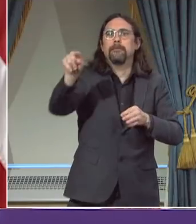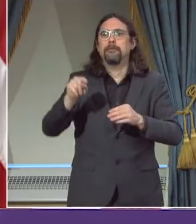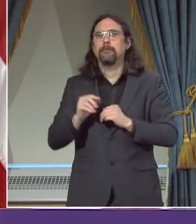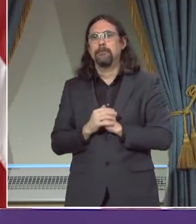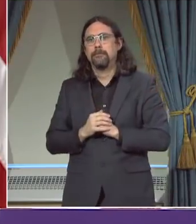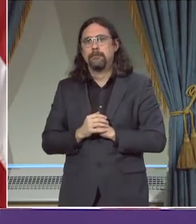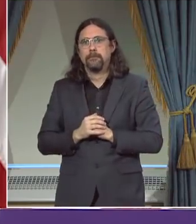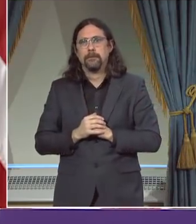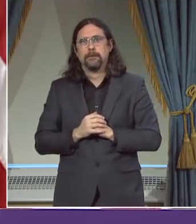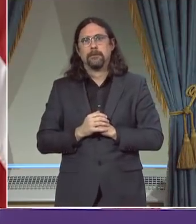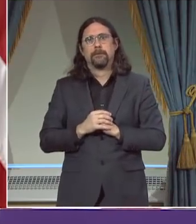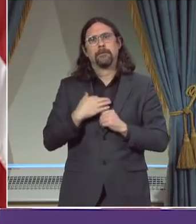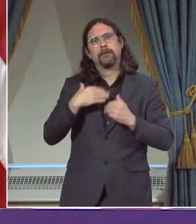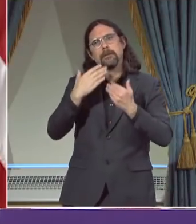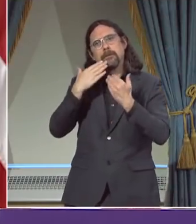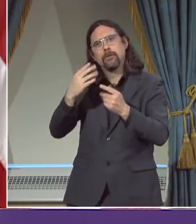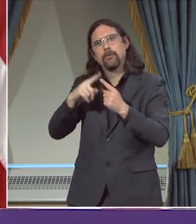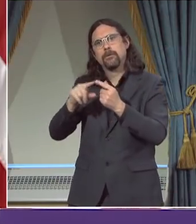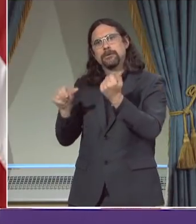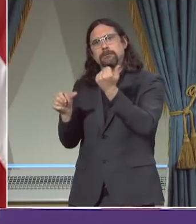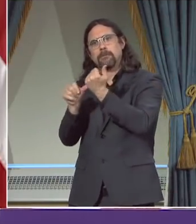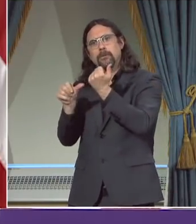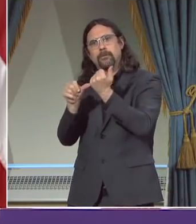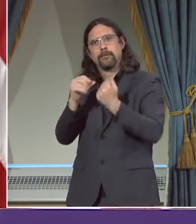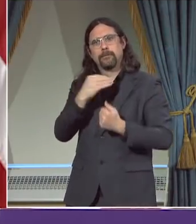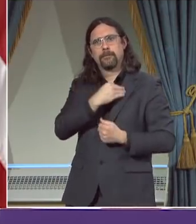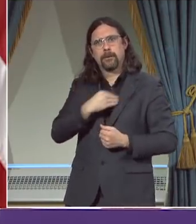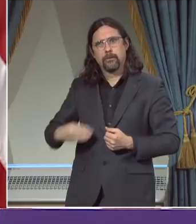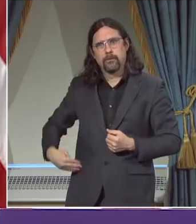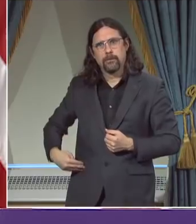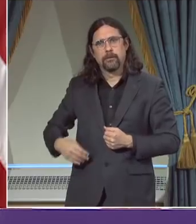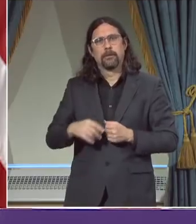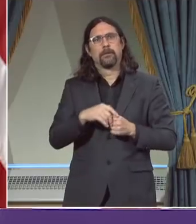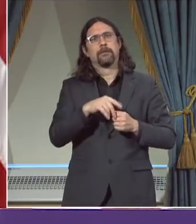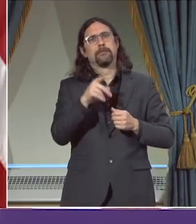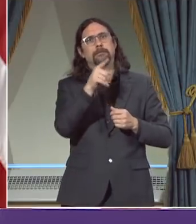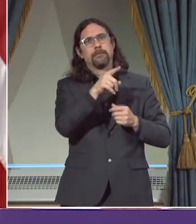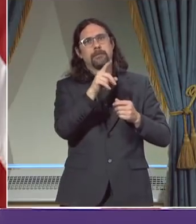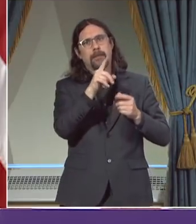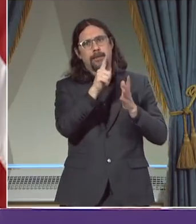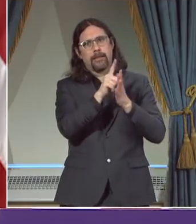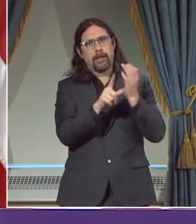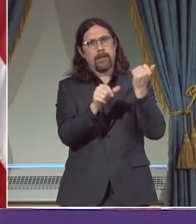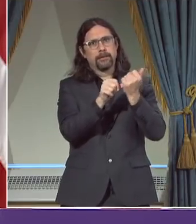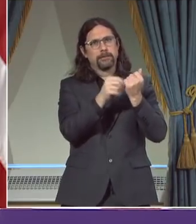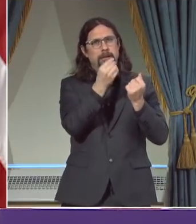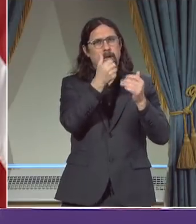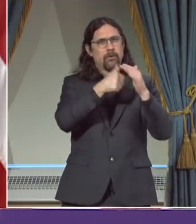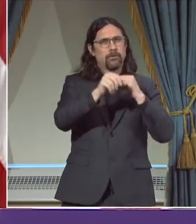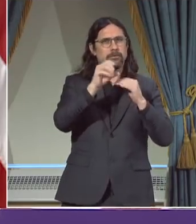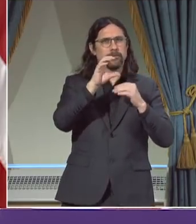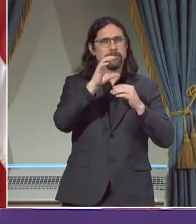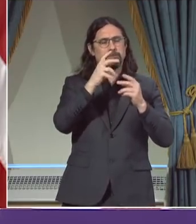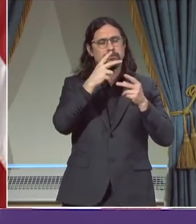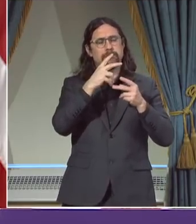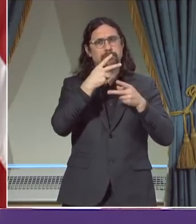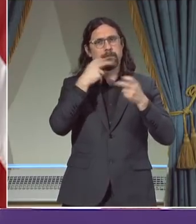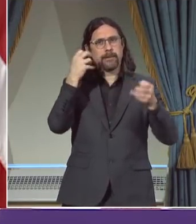OUR DEPUTY MAYOR FOR HEALTH AND HUMAN SERVICES, THE LAW EPDARTMENT MAYOR'S OFFICE OF CRIMINAL JUSTICE AND THE